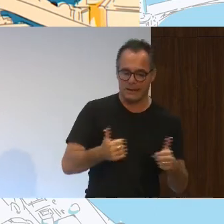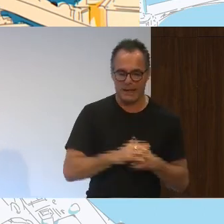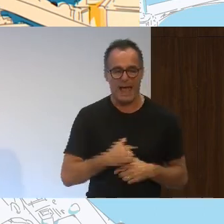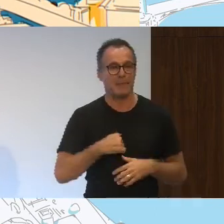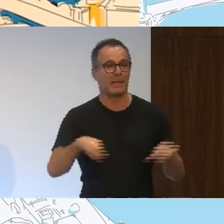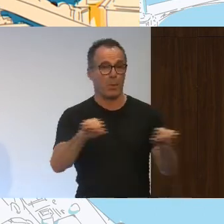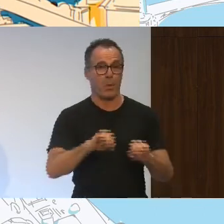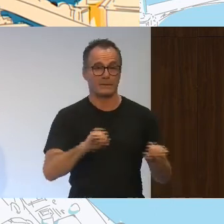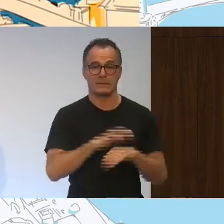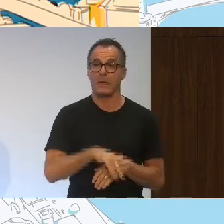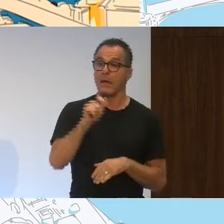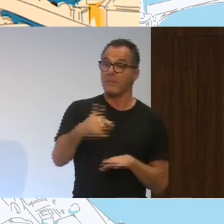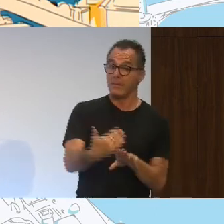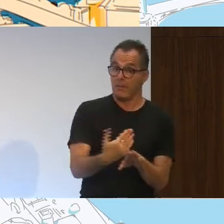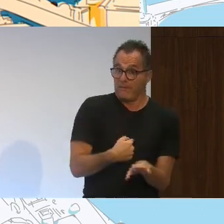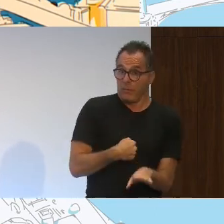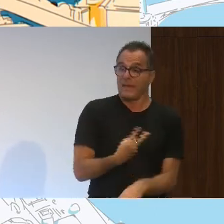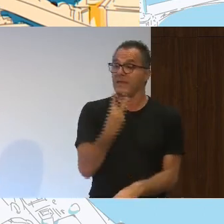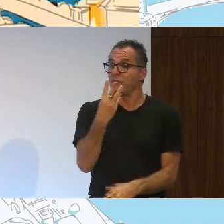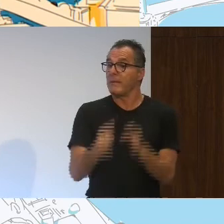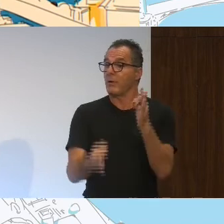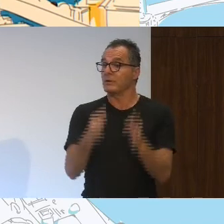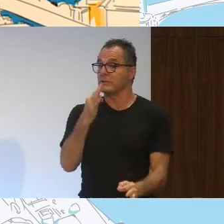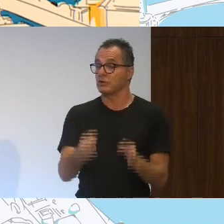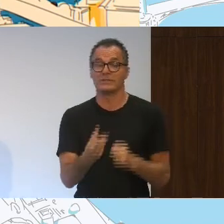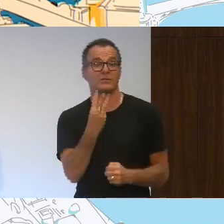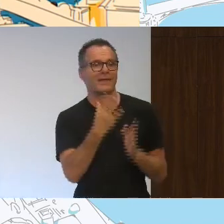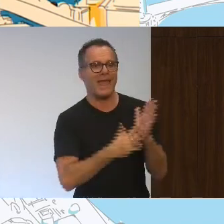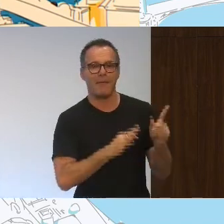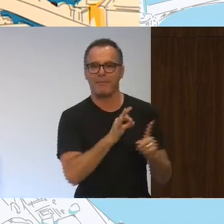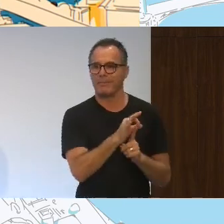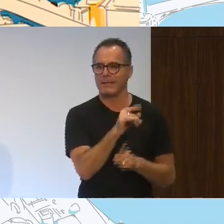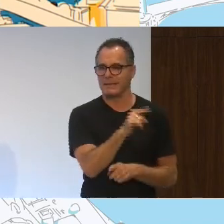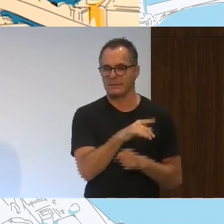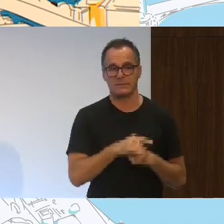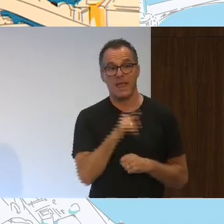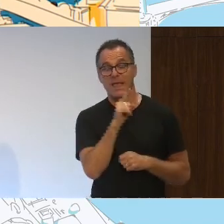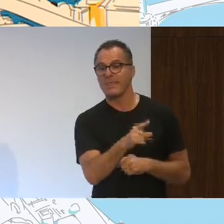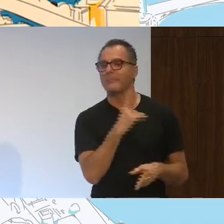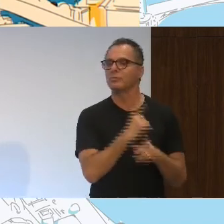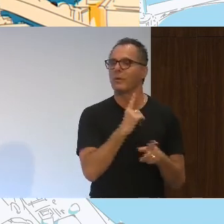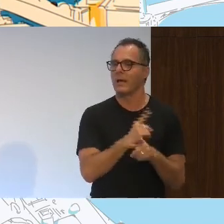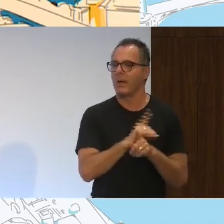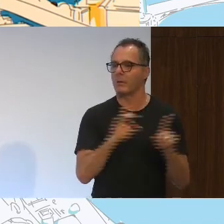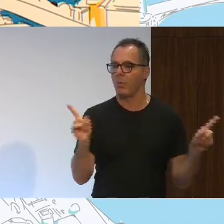And the people before me with three politicians, three MPs, and they were going to go on and talk about who they liked